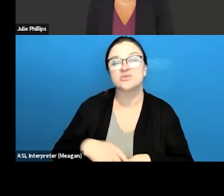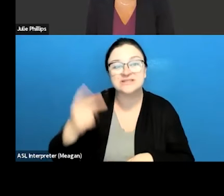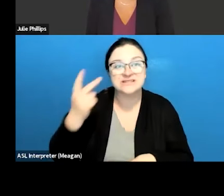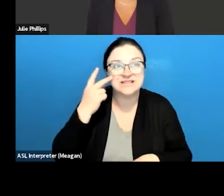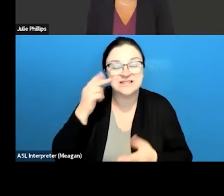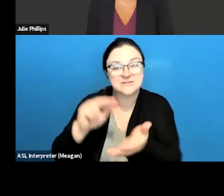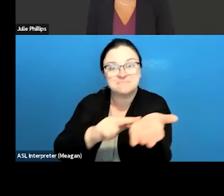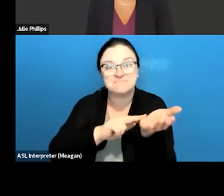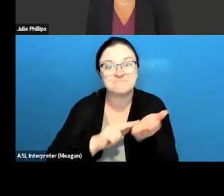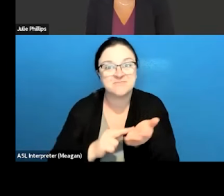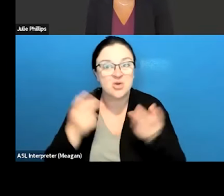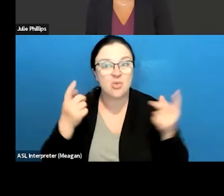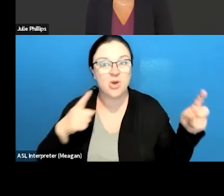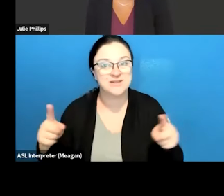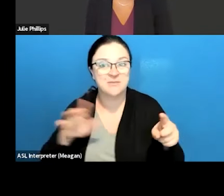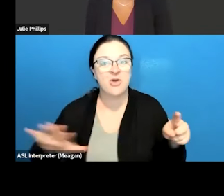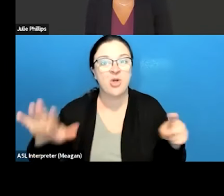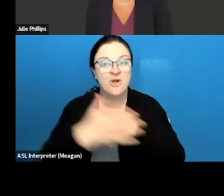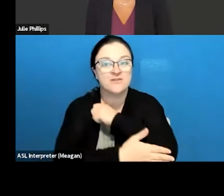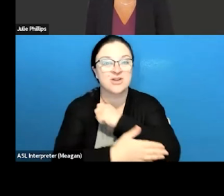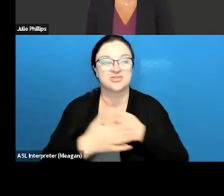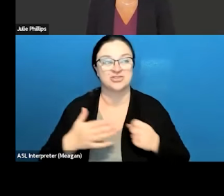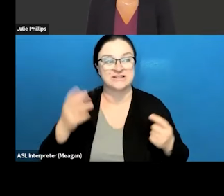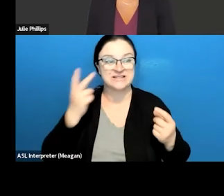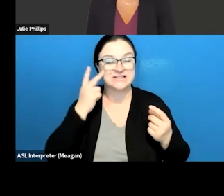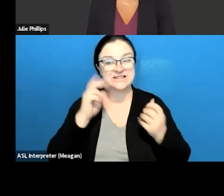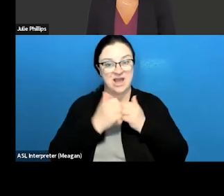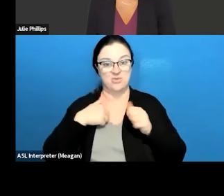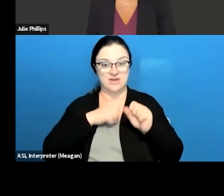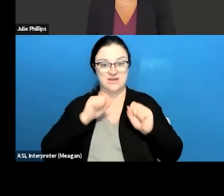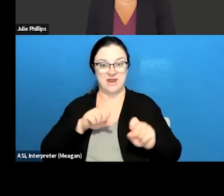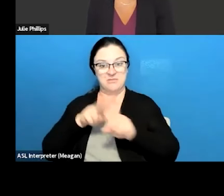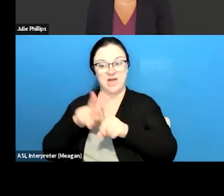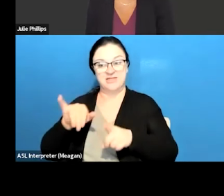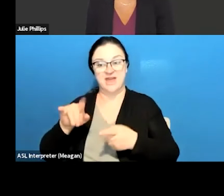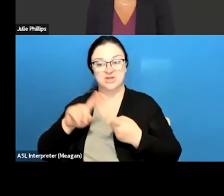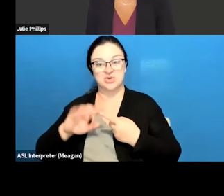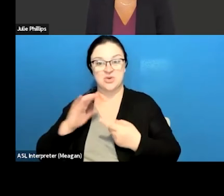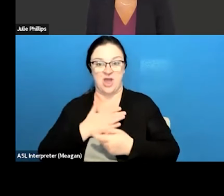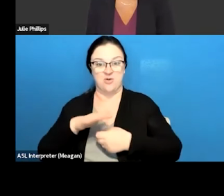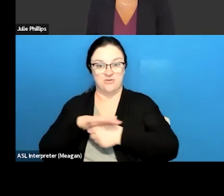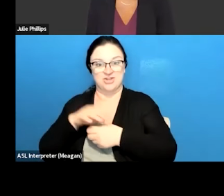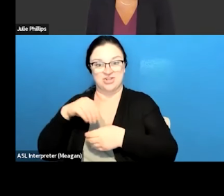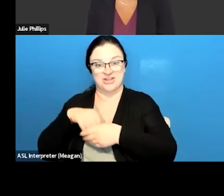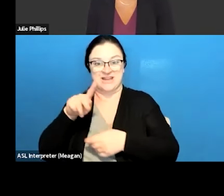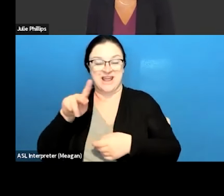and what we can do in our Kansas City region. And we've been able to set up some virtual conversations.